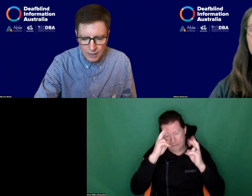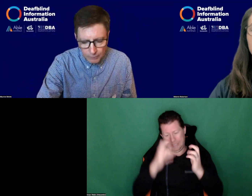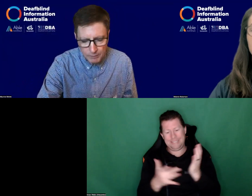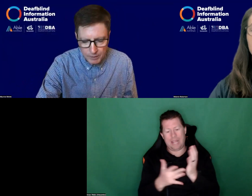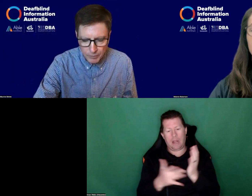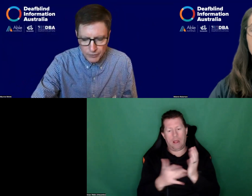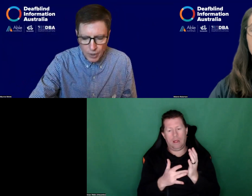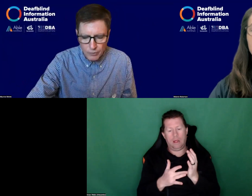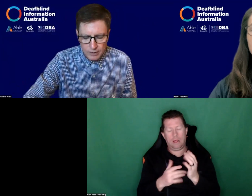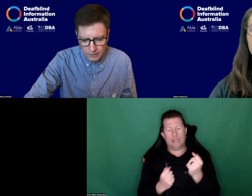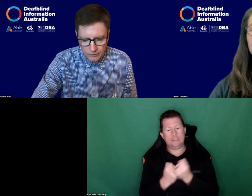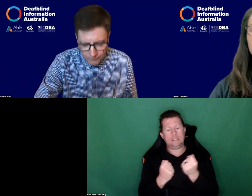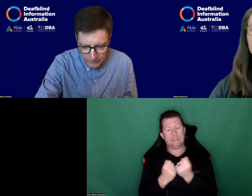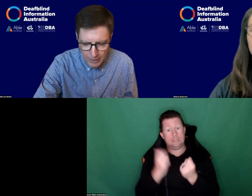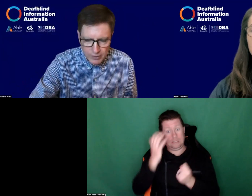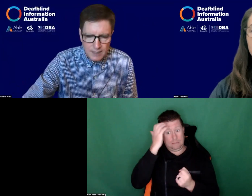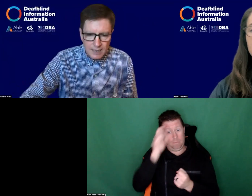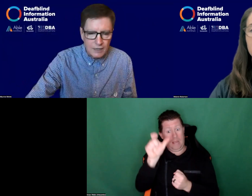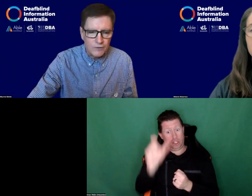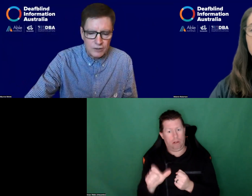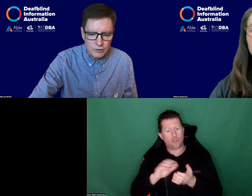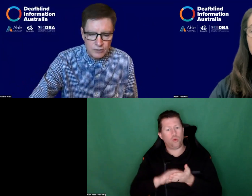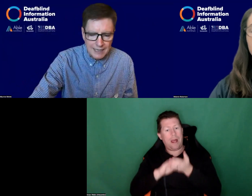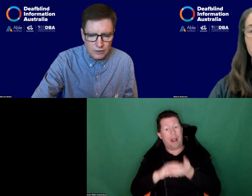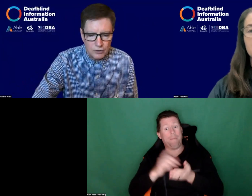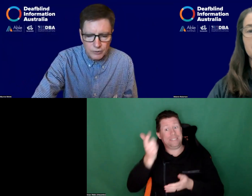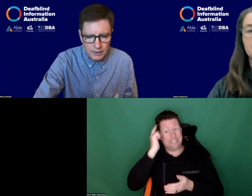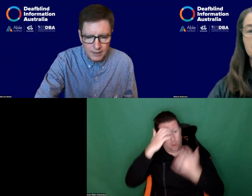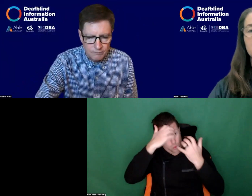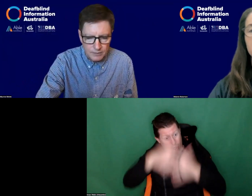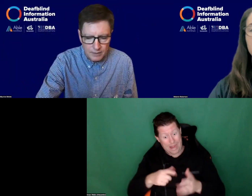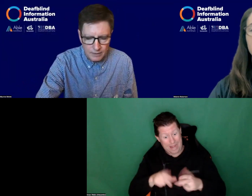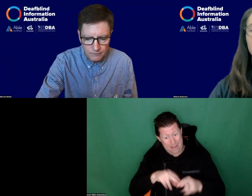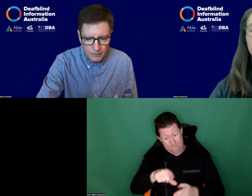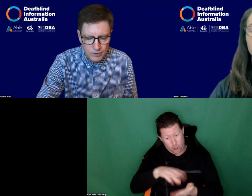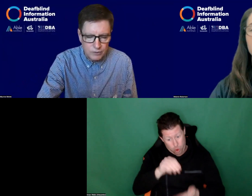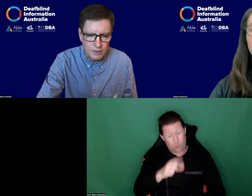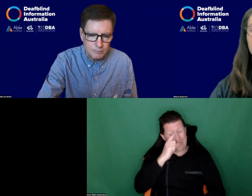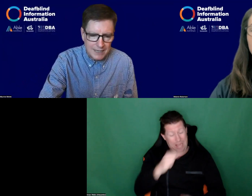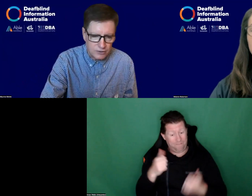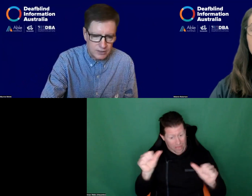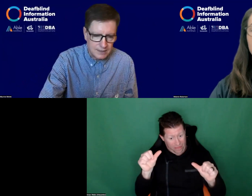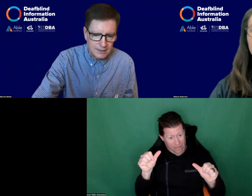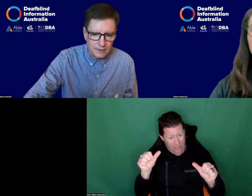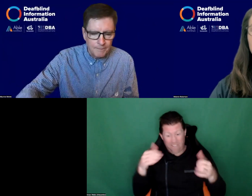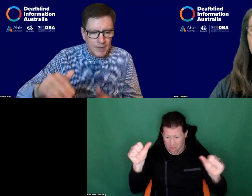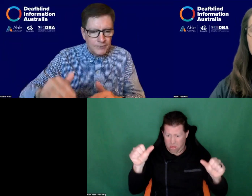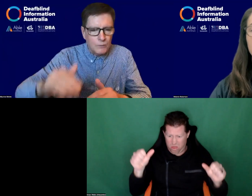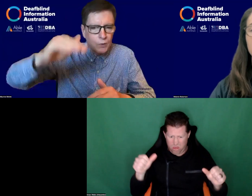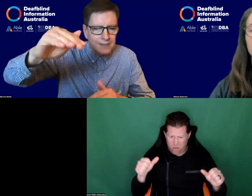helping people know or figure out is if a student has mastered a skill then what's the next thing.